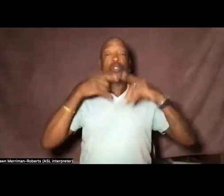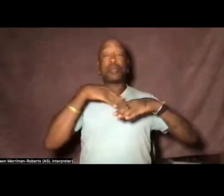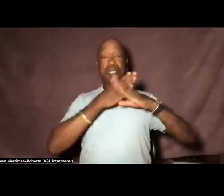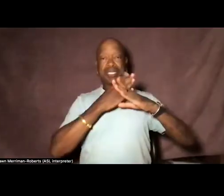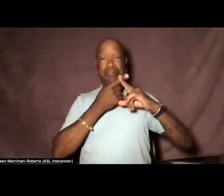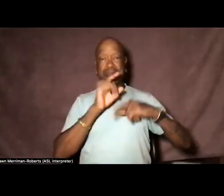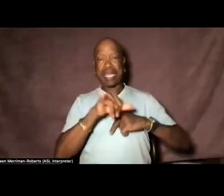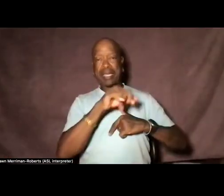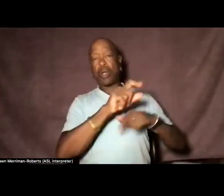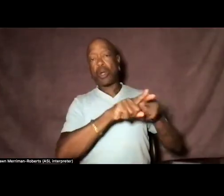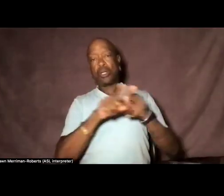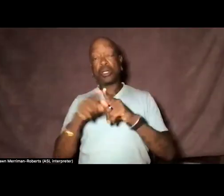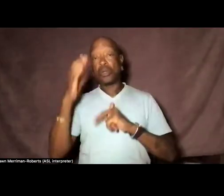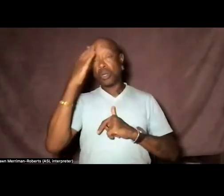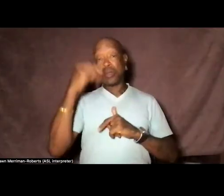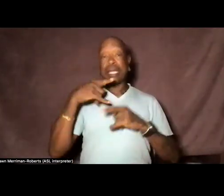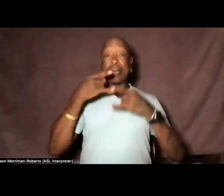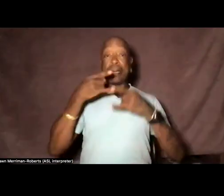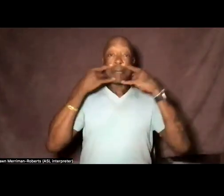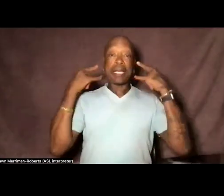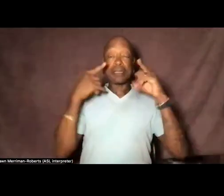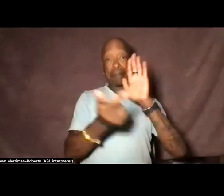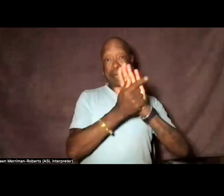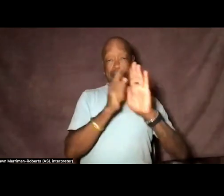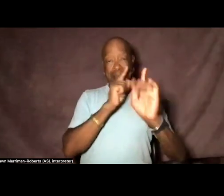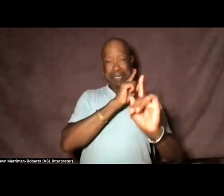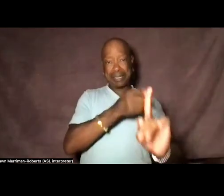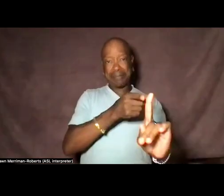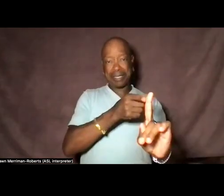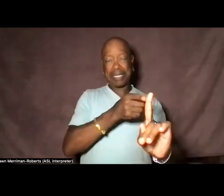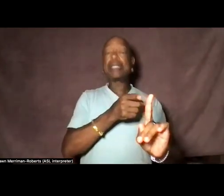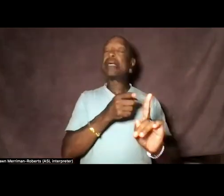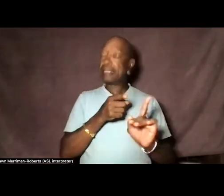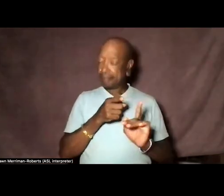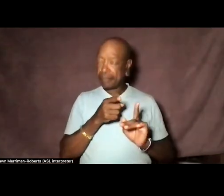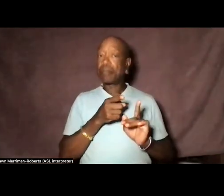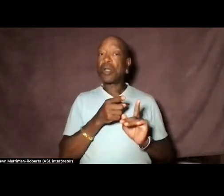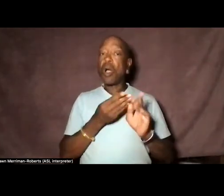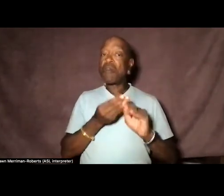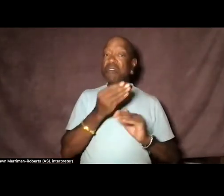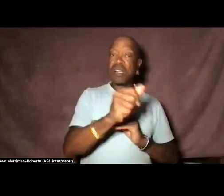that these mask bands specifically are largely being proposed and funded by zionists who want